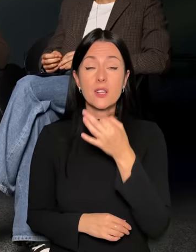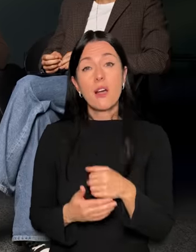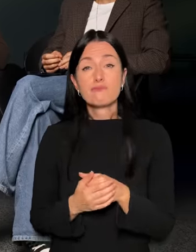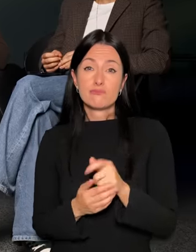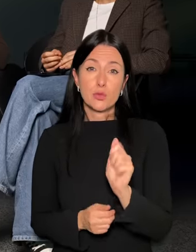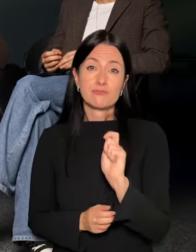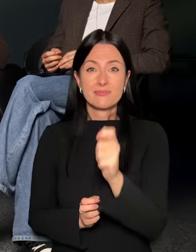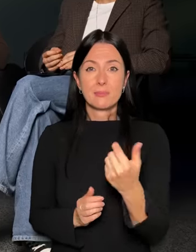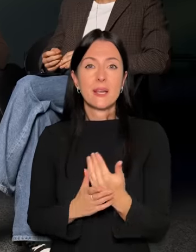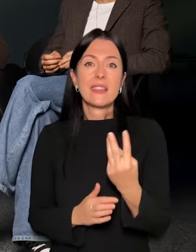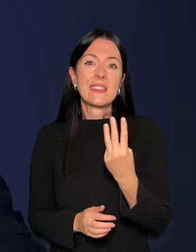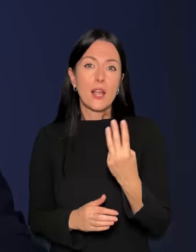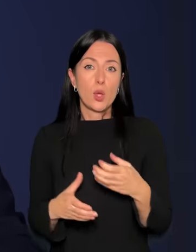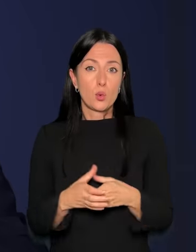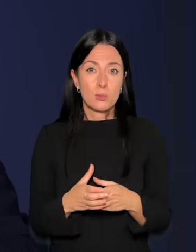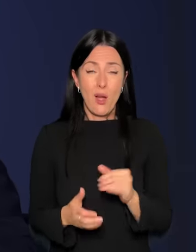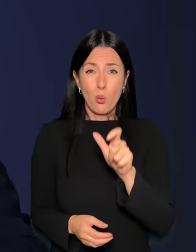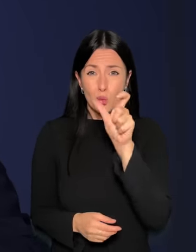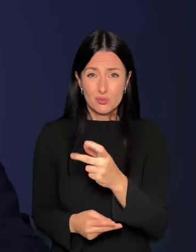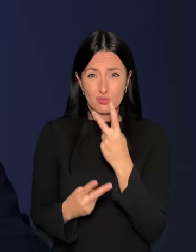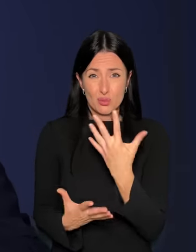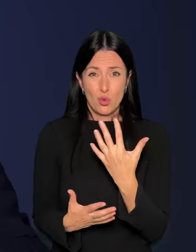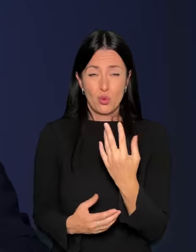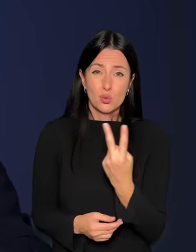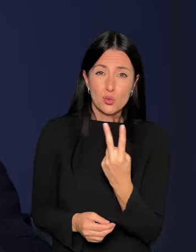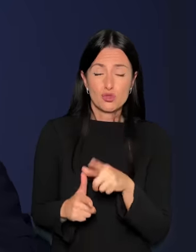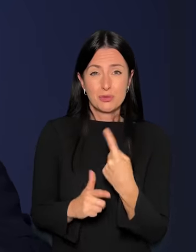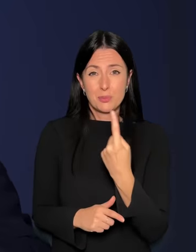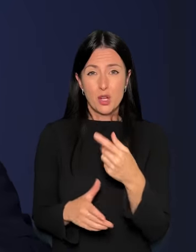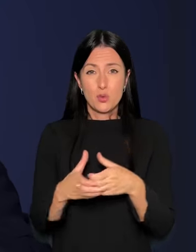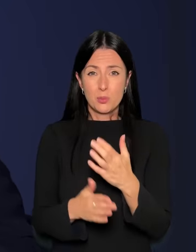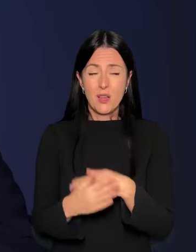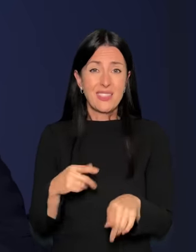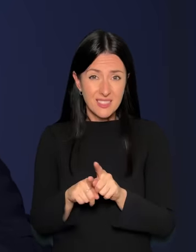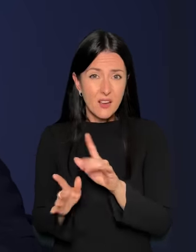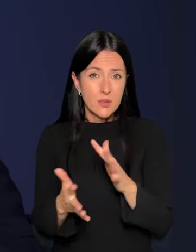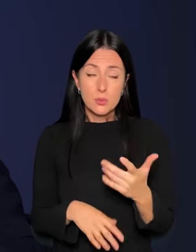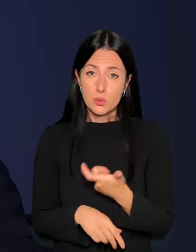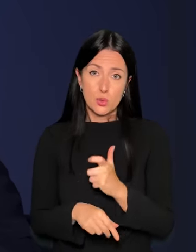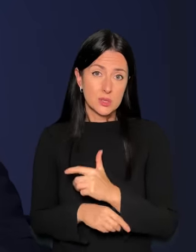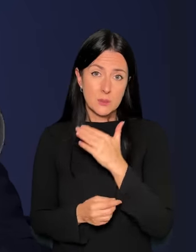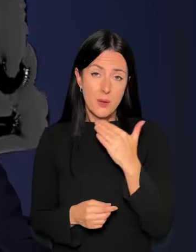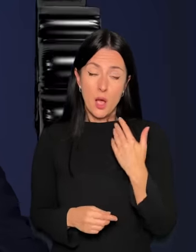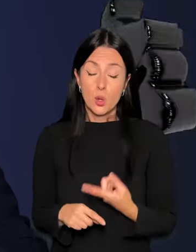he might tell you that you'll get the third group, for example, even though the person clearly deserves the second or first disability group. There are quite a few cases like that.